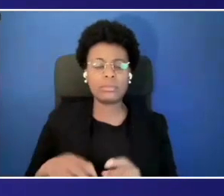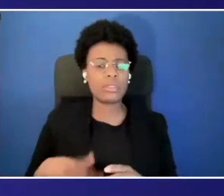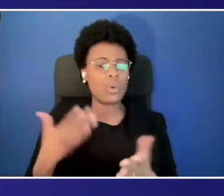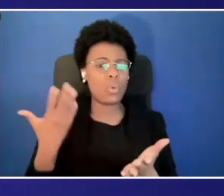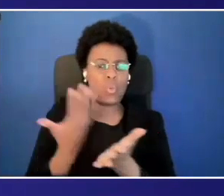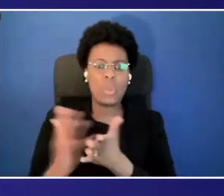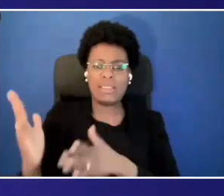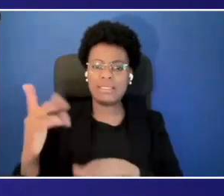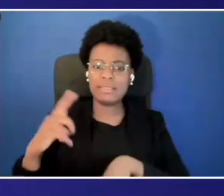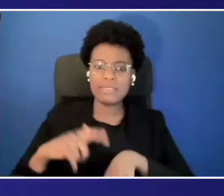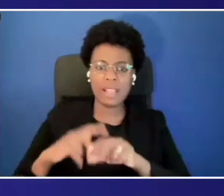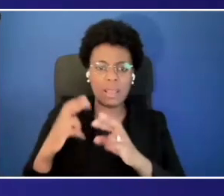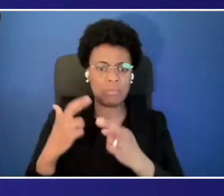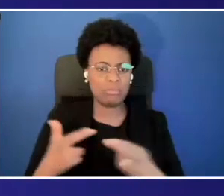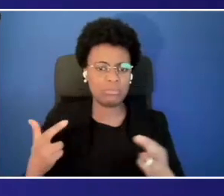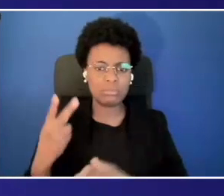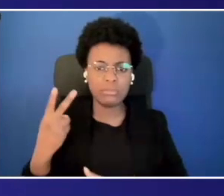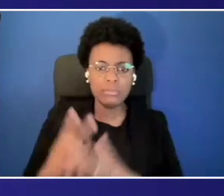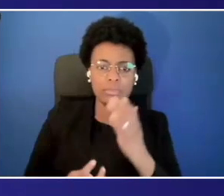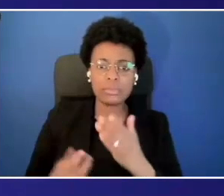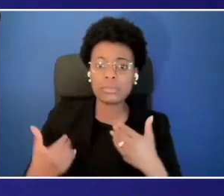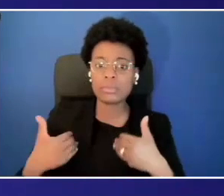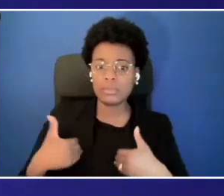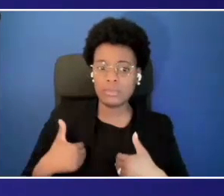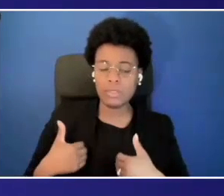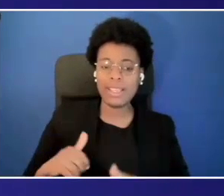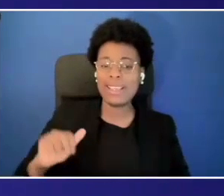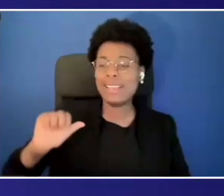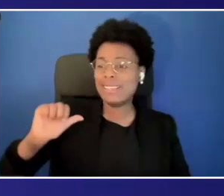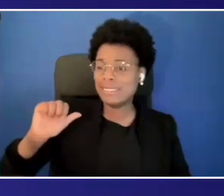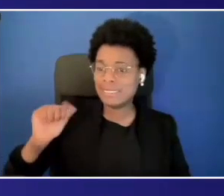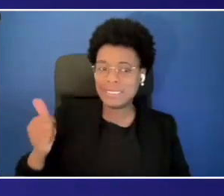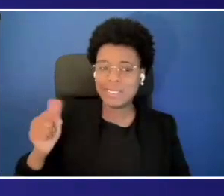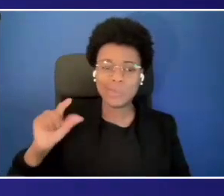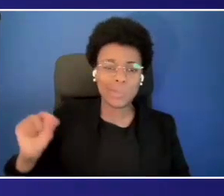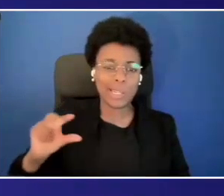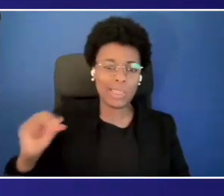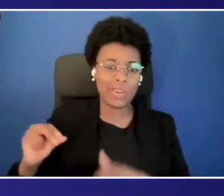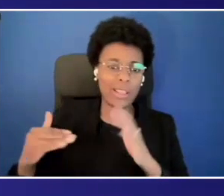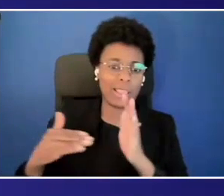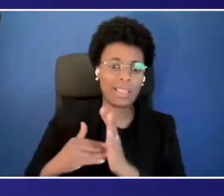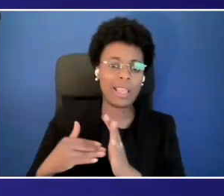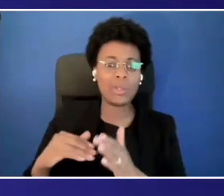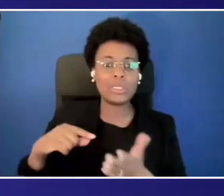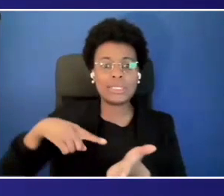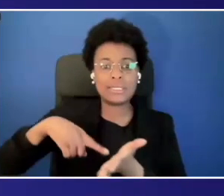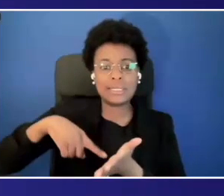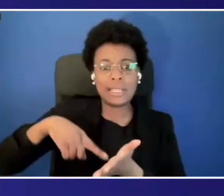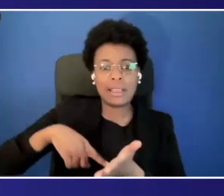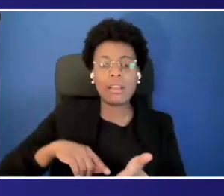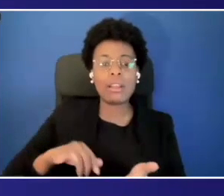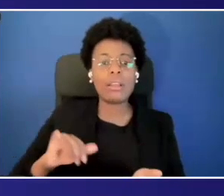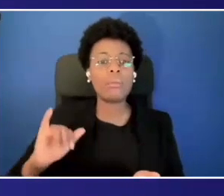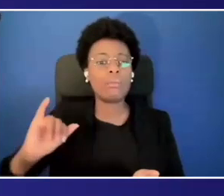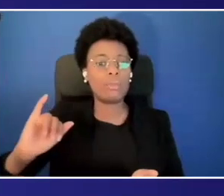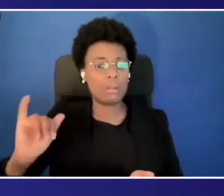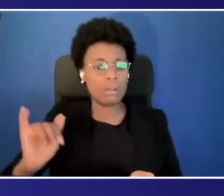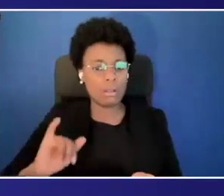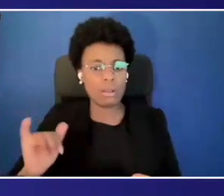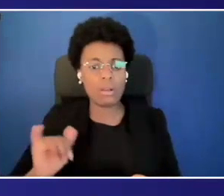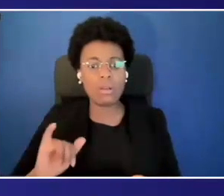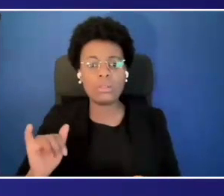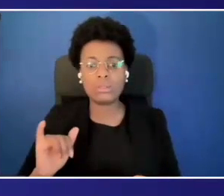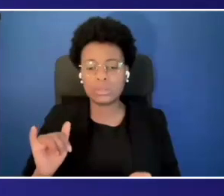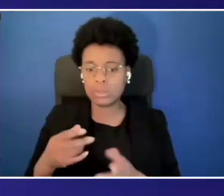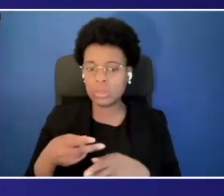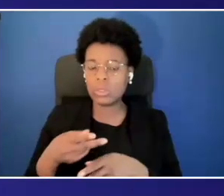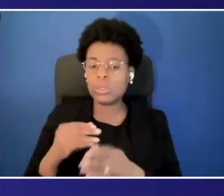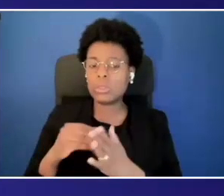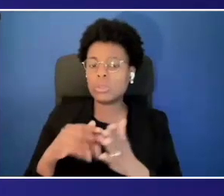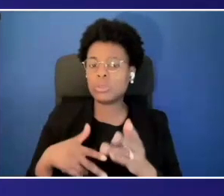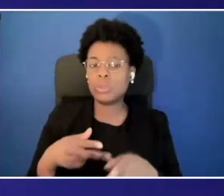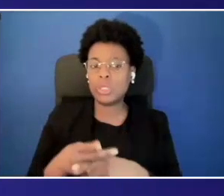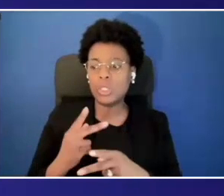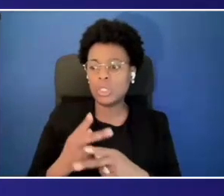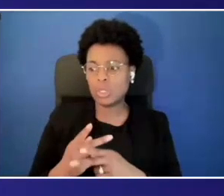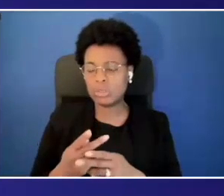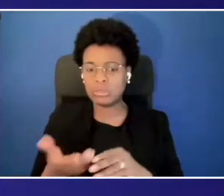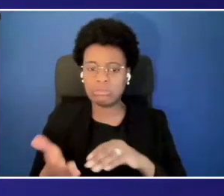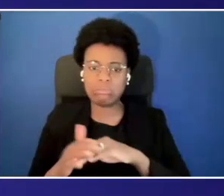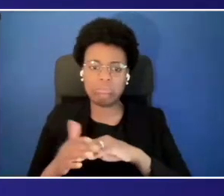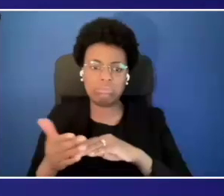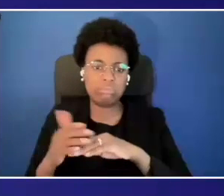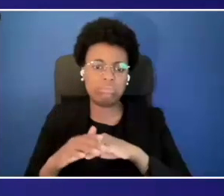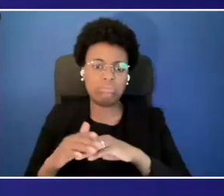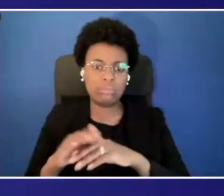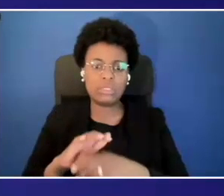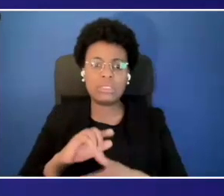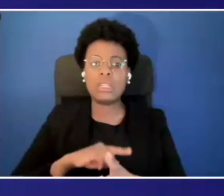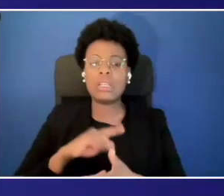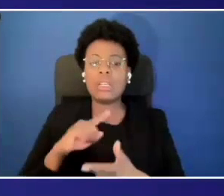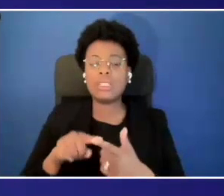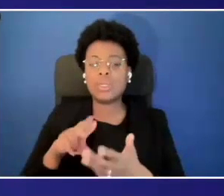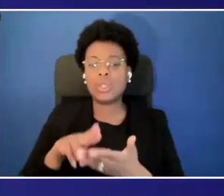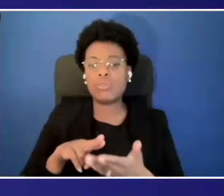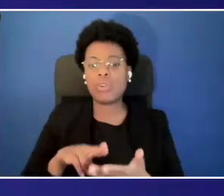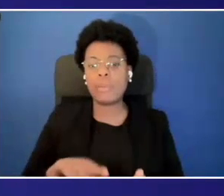I was left with 10 thousands of dollars of day and, and, and, and, and, and, and, and, and, enrollment of IVR plans to ensure manageable monthly payments.